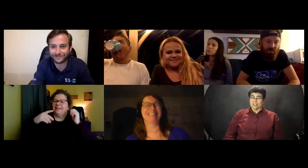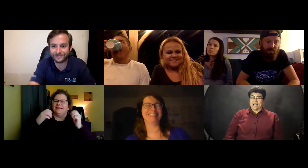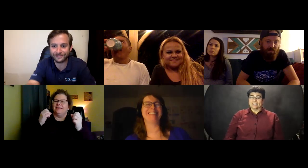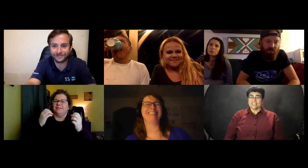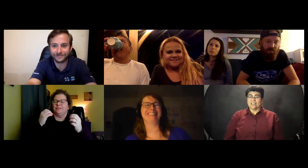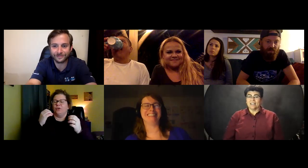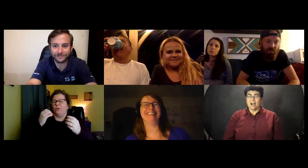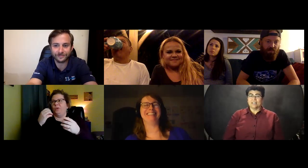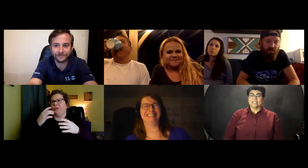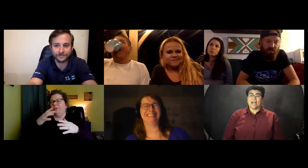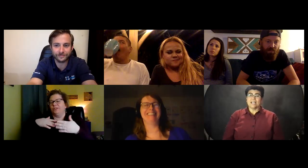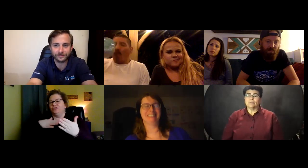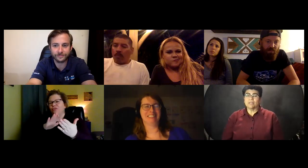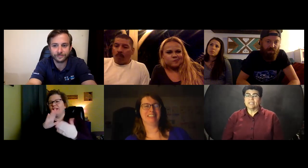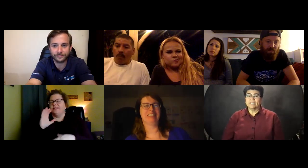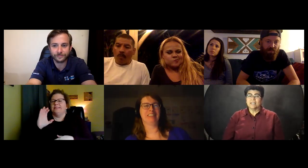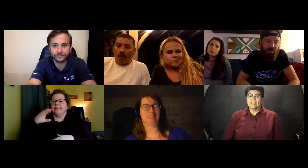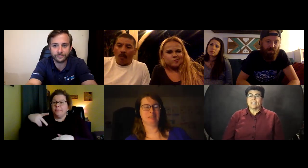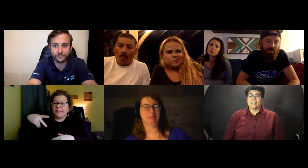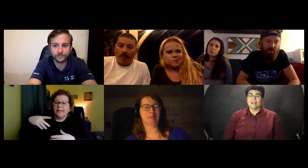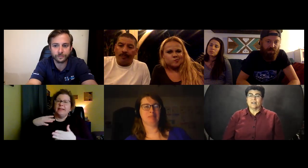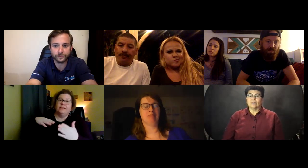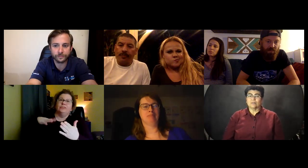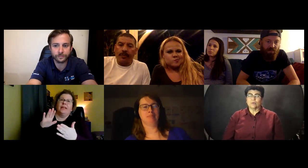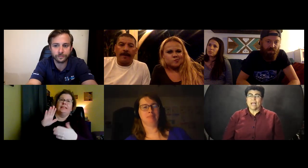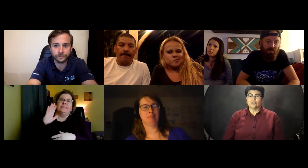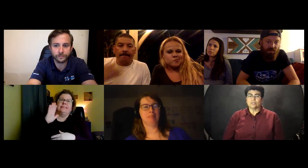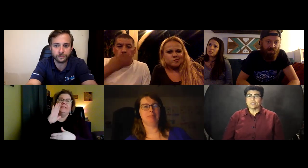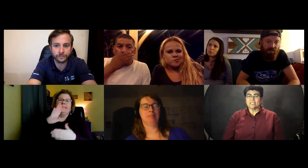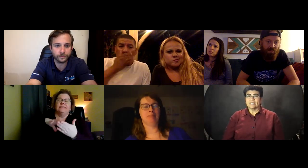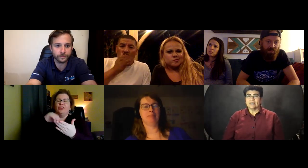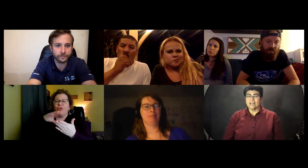isaac